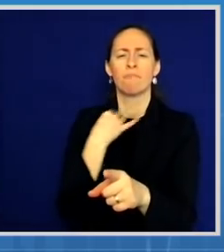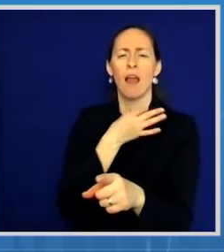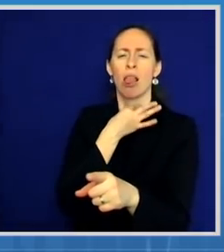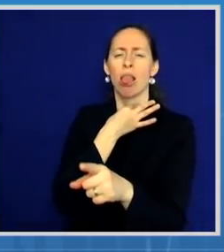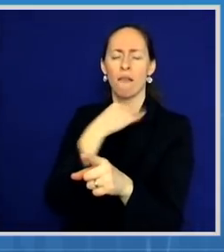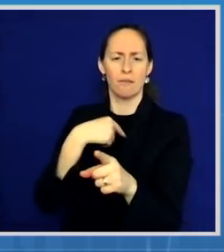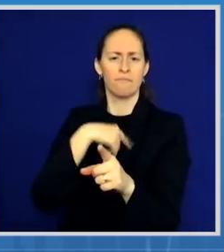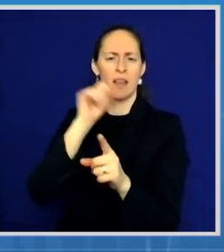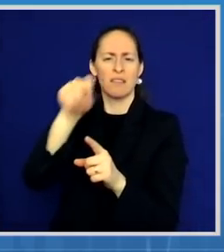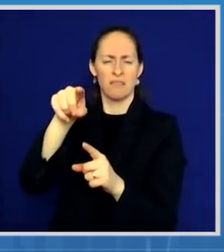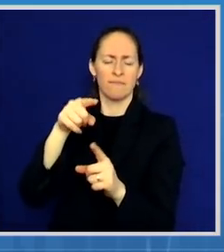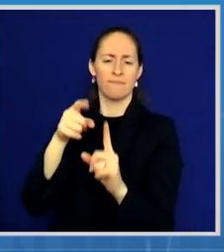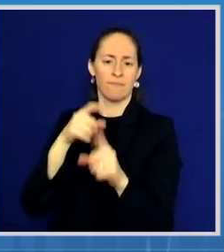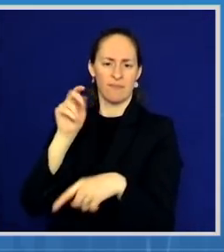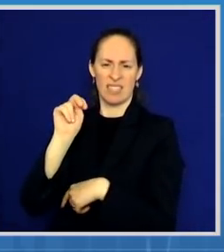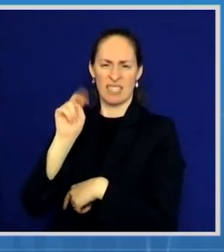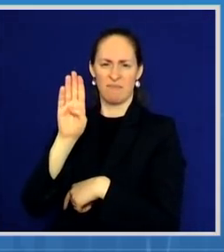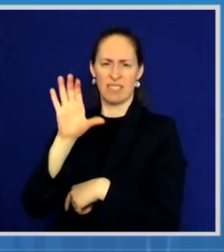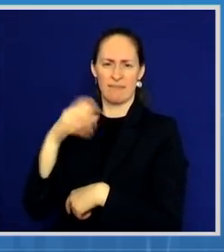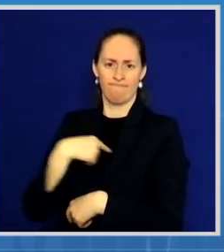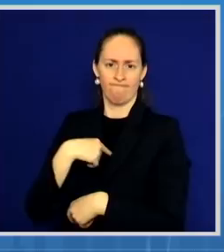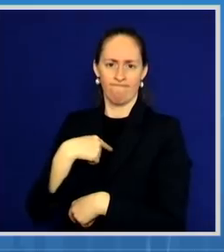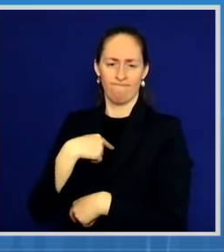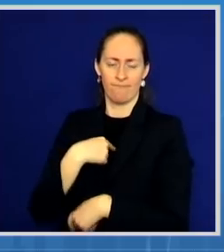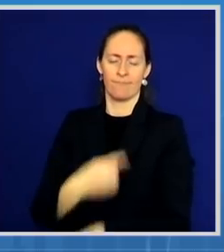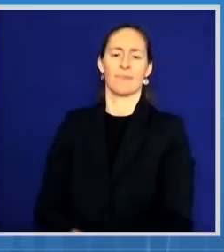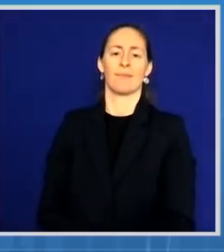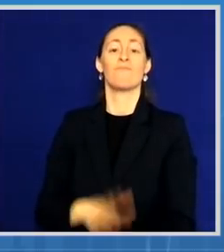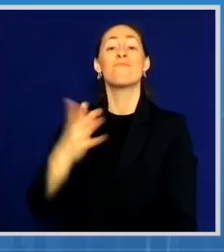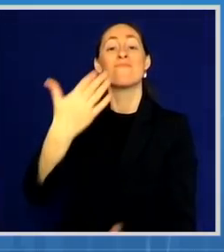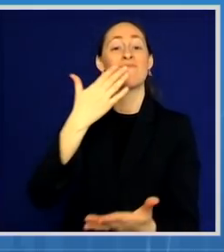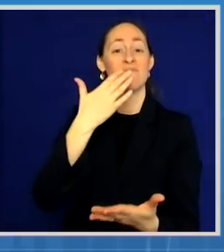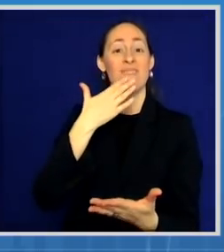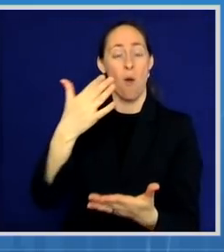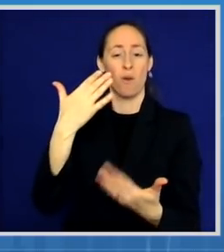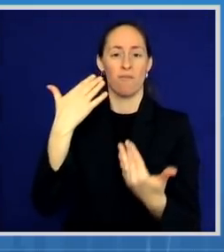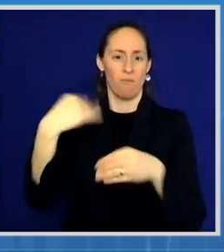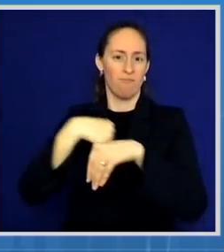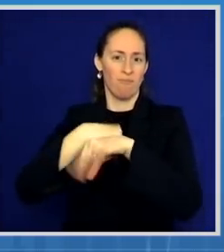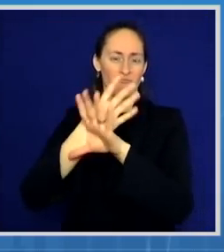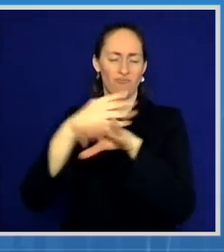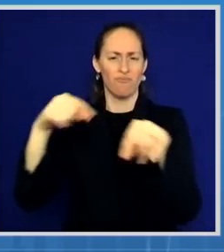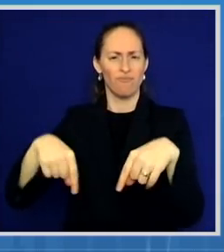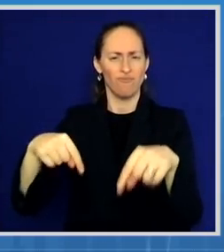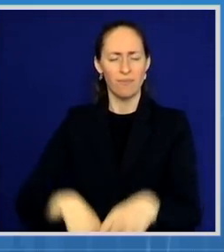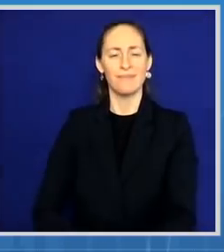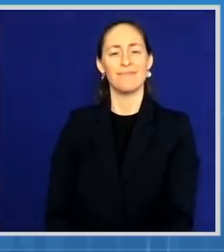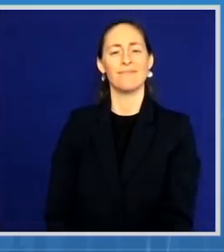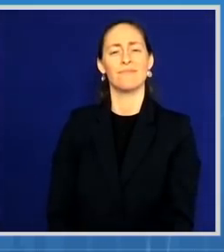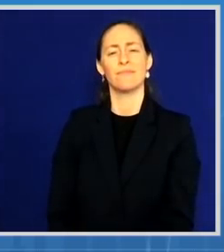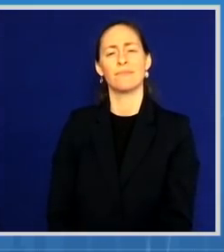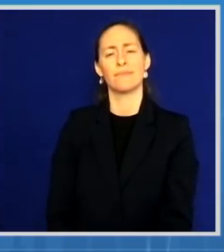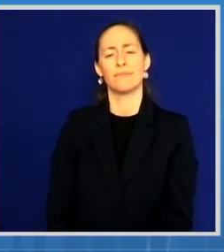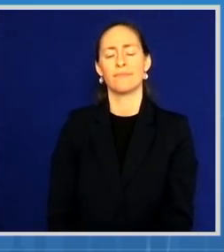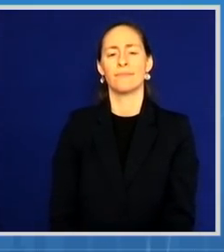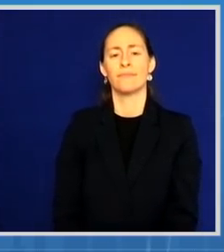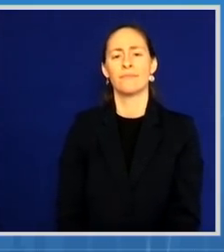The Press: Hi everyone, thanks so much for doing this call. My big picture question is, to what extent are you concerned